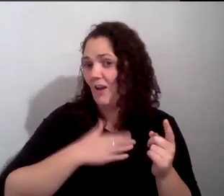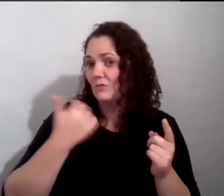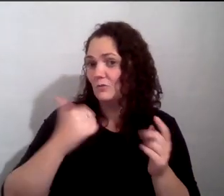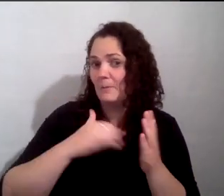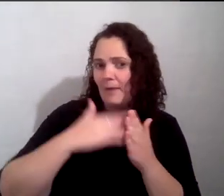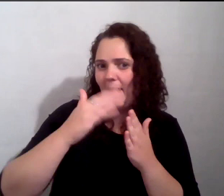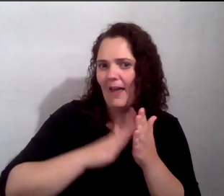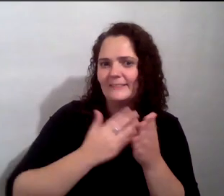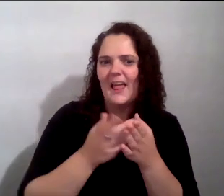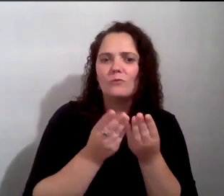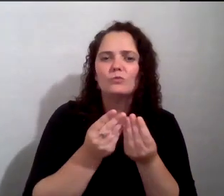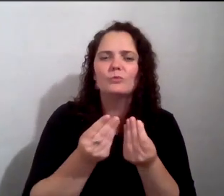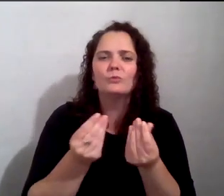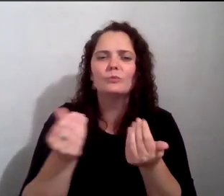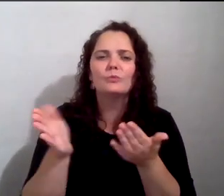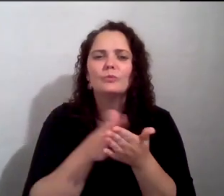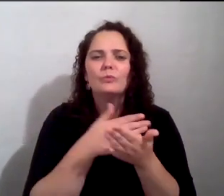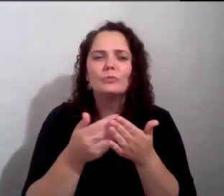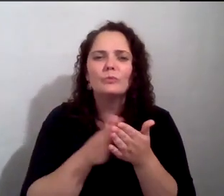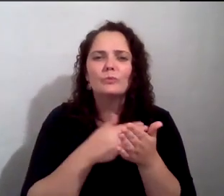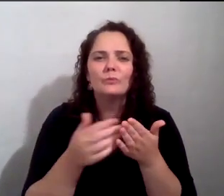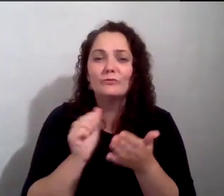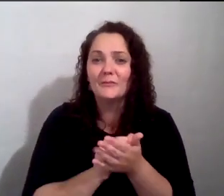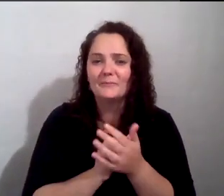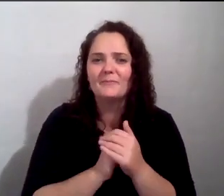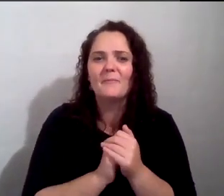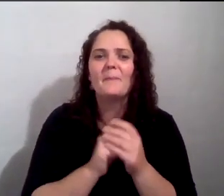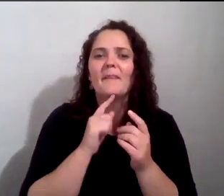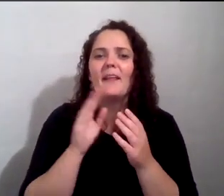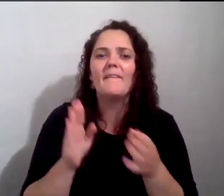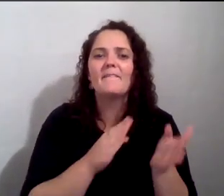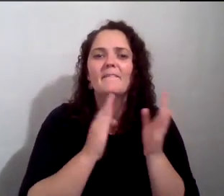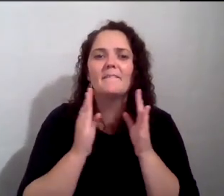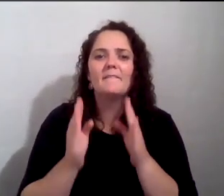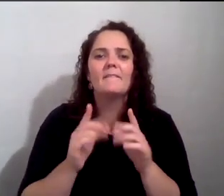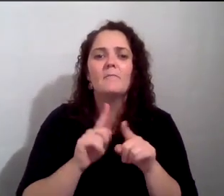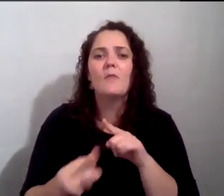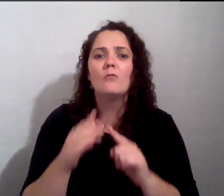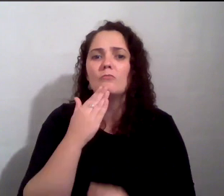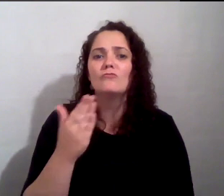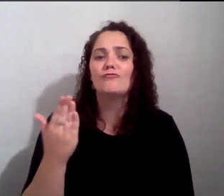the materiality of paint itself. Okay well let's move on